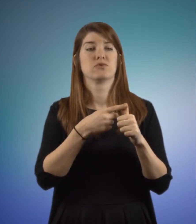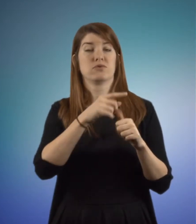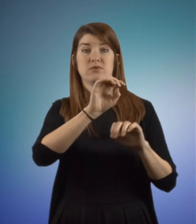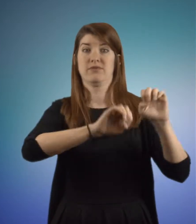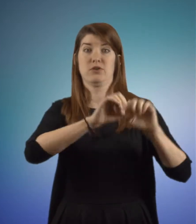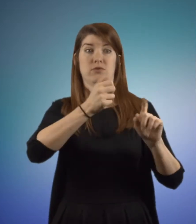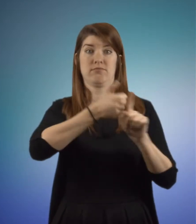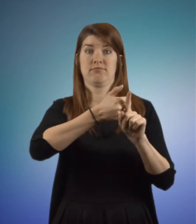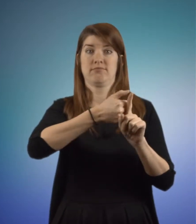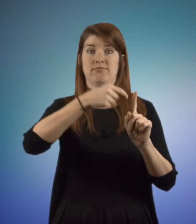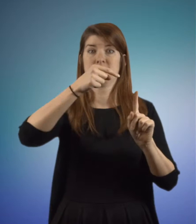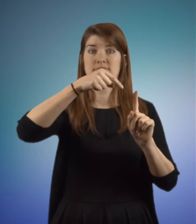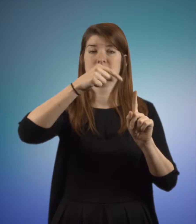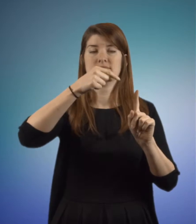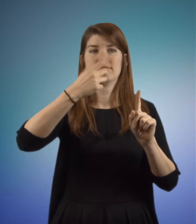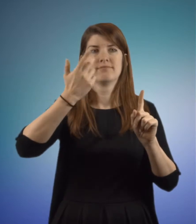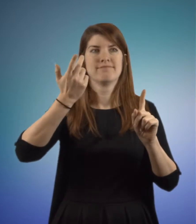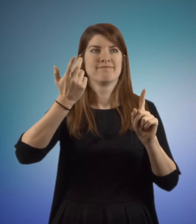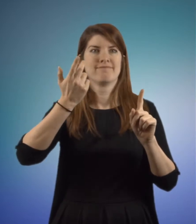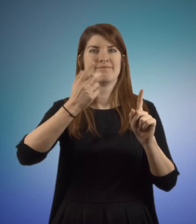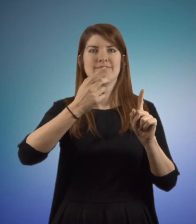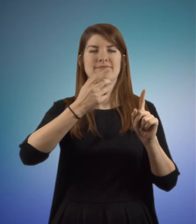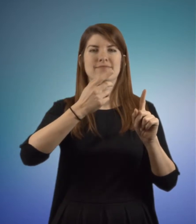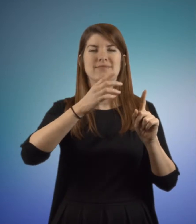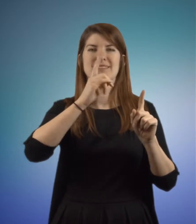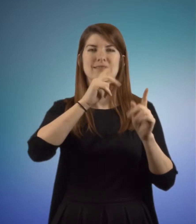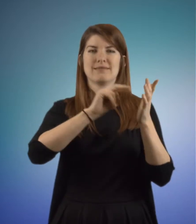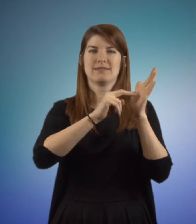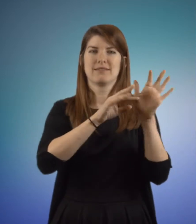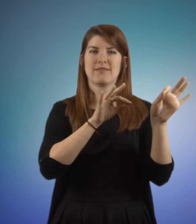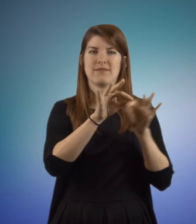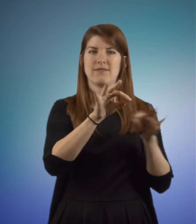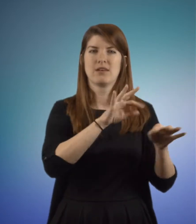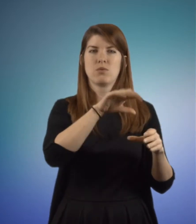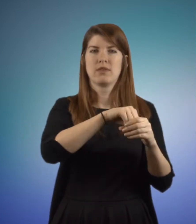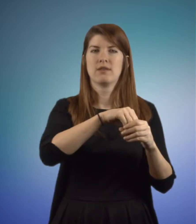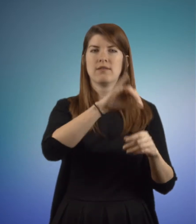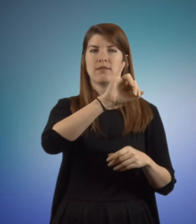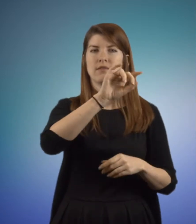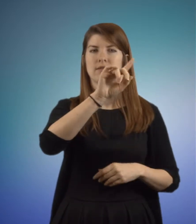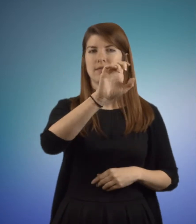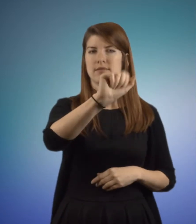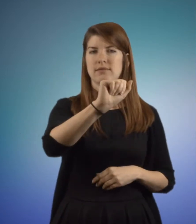And evaluation is defined in the Individuals with Disabilities Education Act.